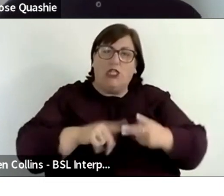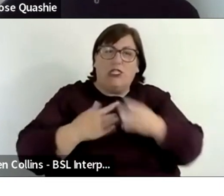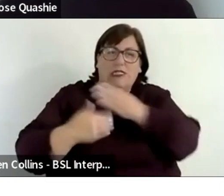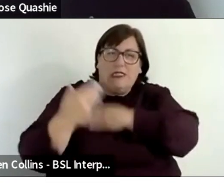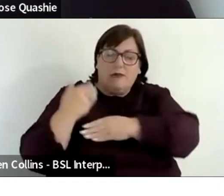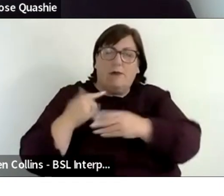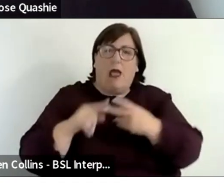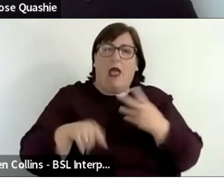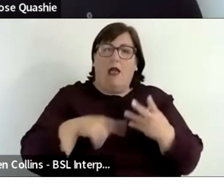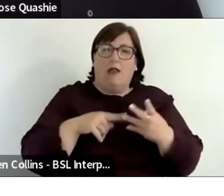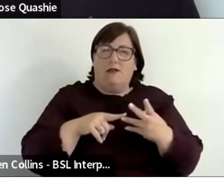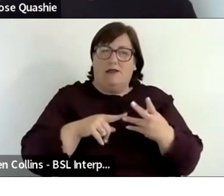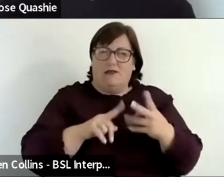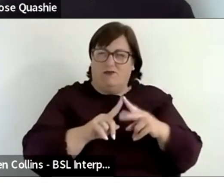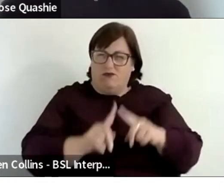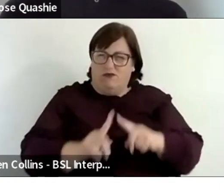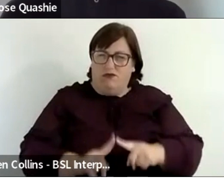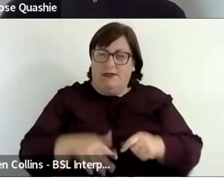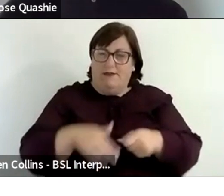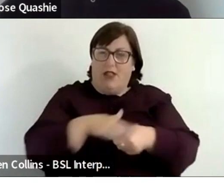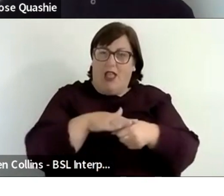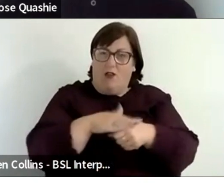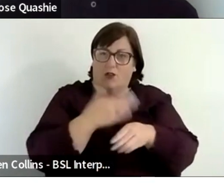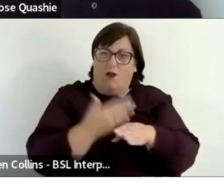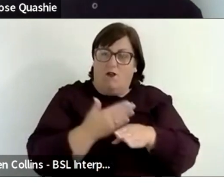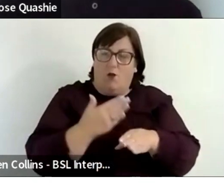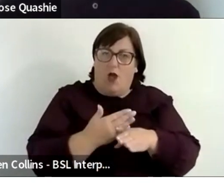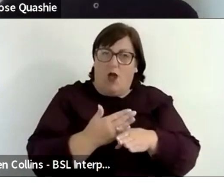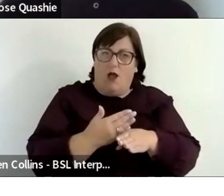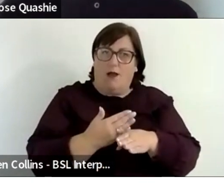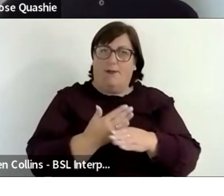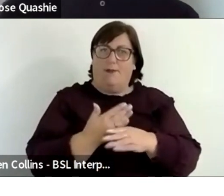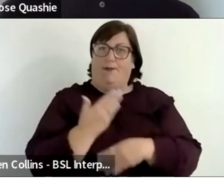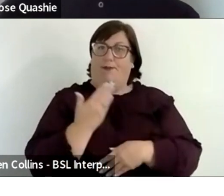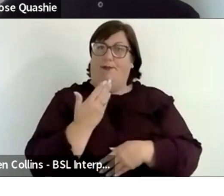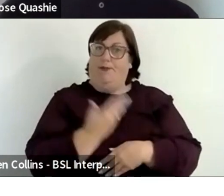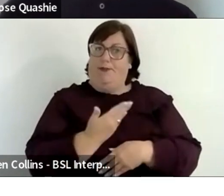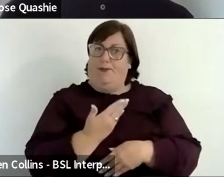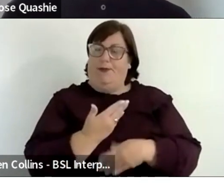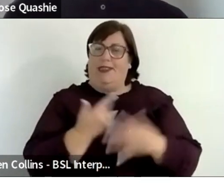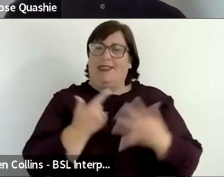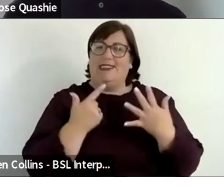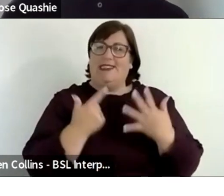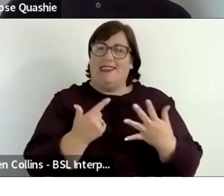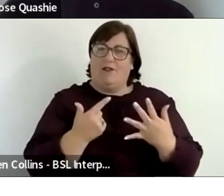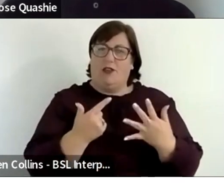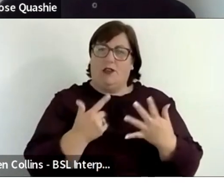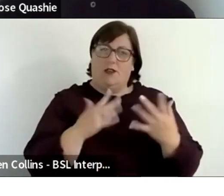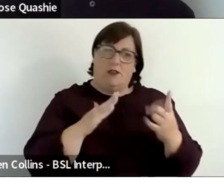This slide shows you the seven strategic goals across the whole HS2 project.